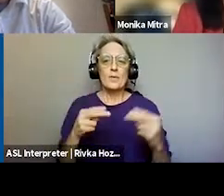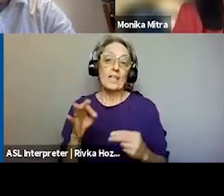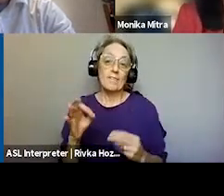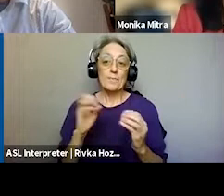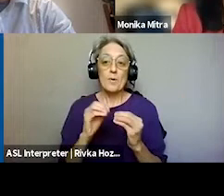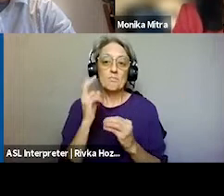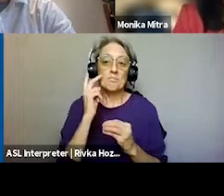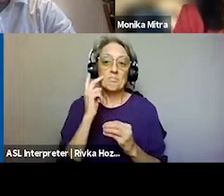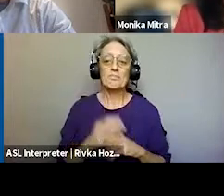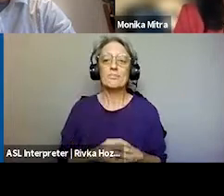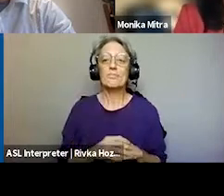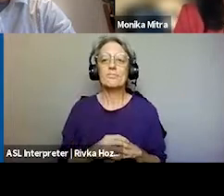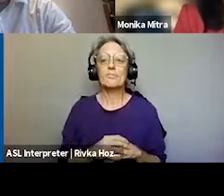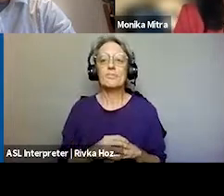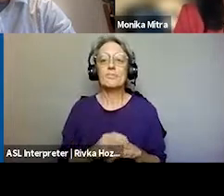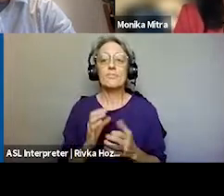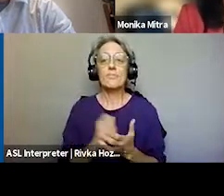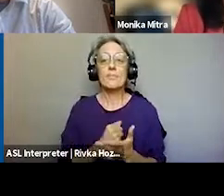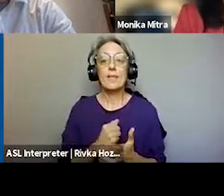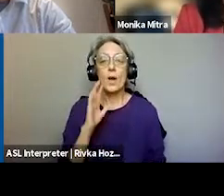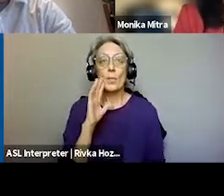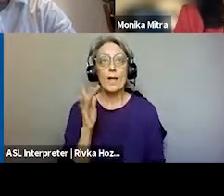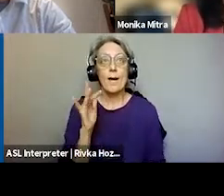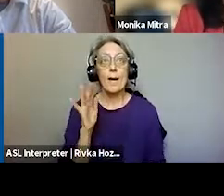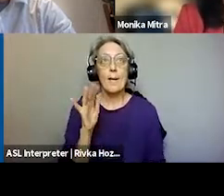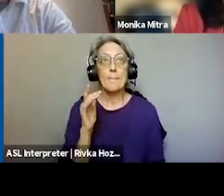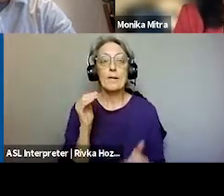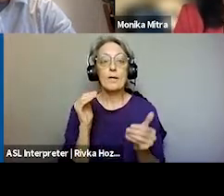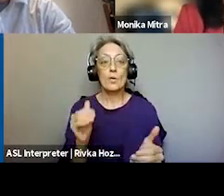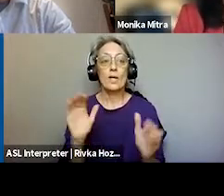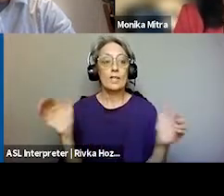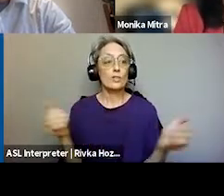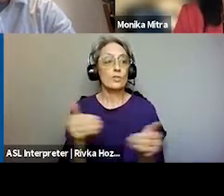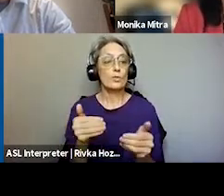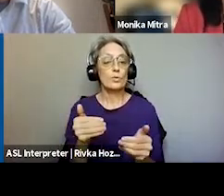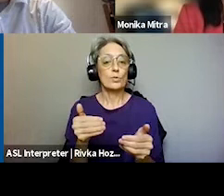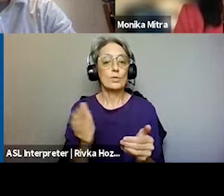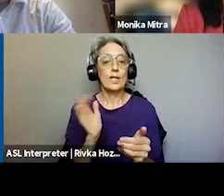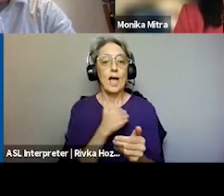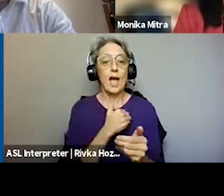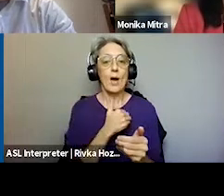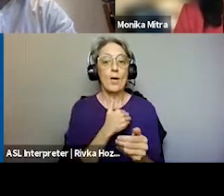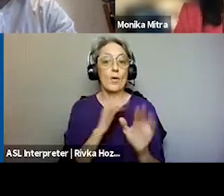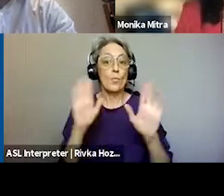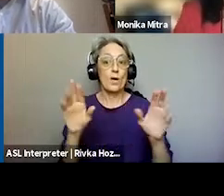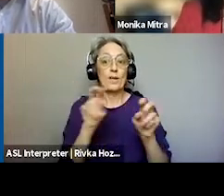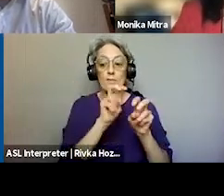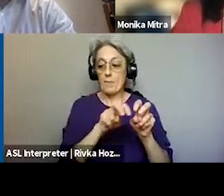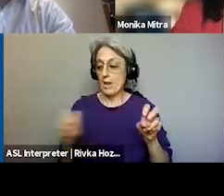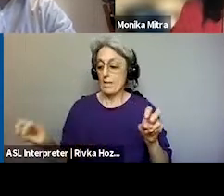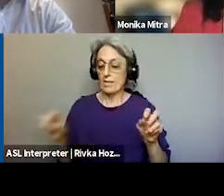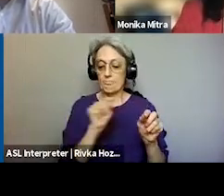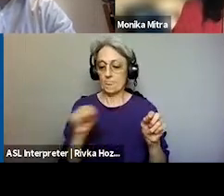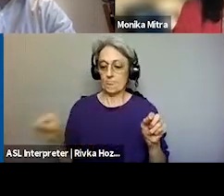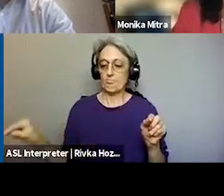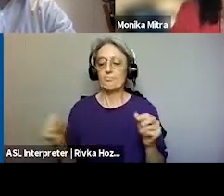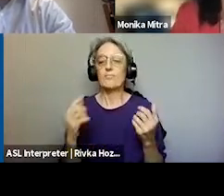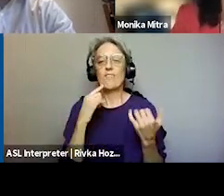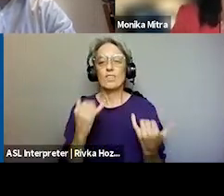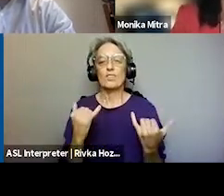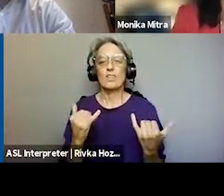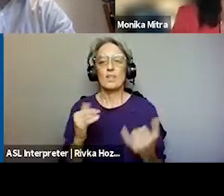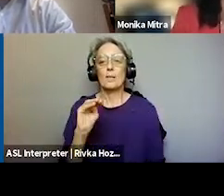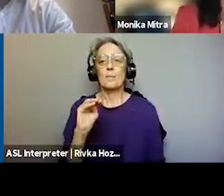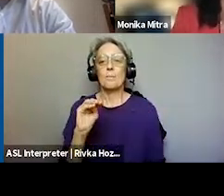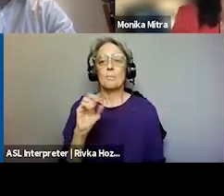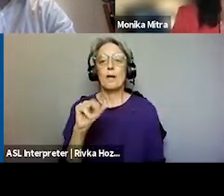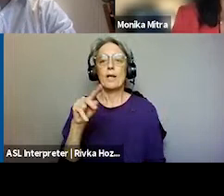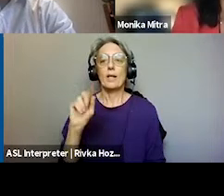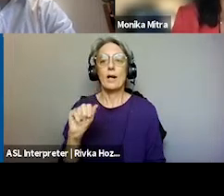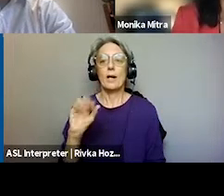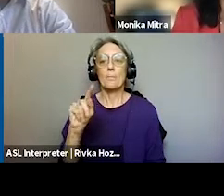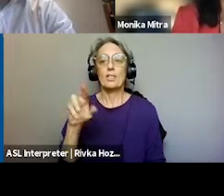I will go ahead and introduce our wonderful panel today. I mentioned Monika Mitra. She